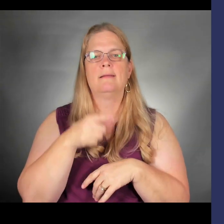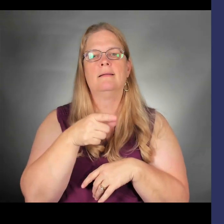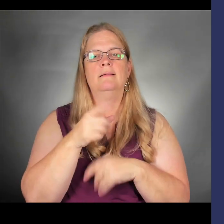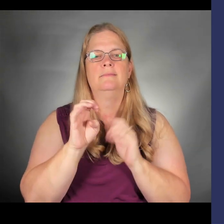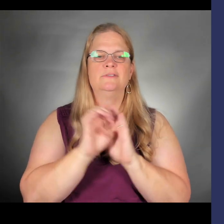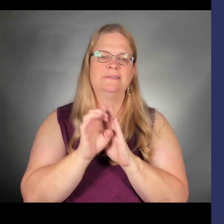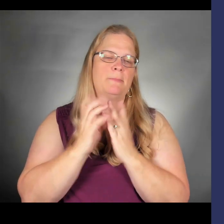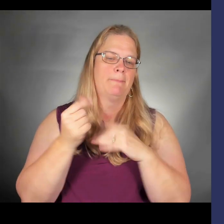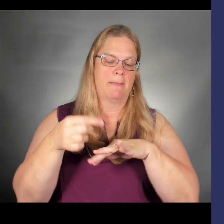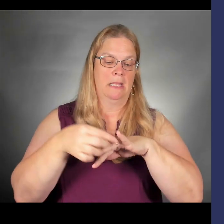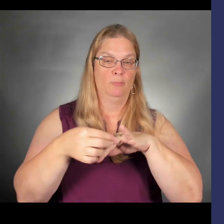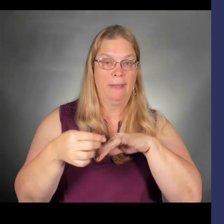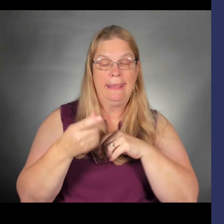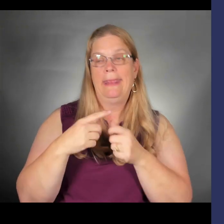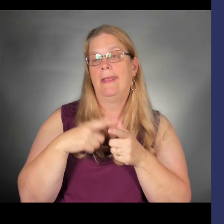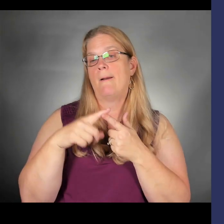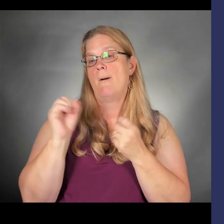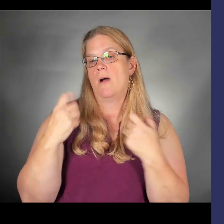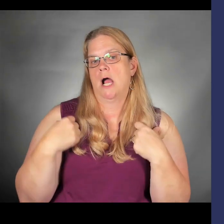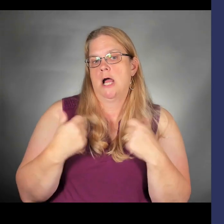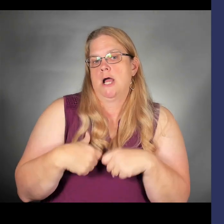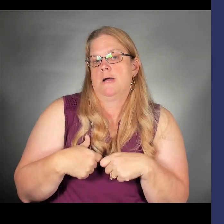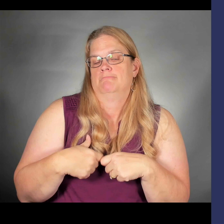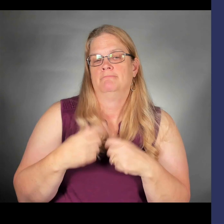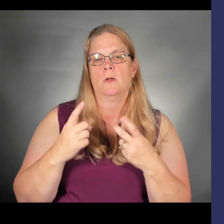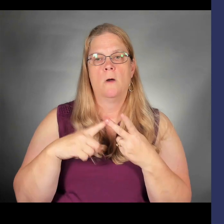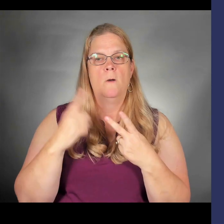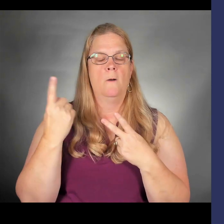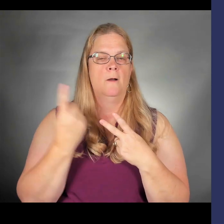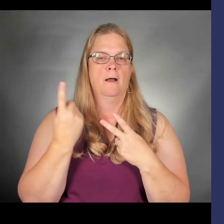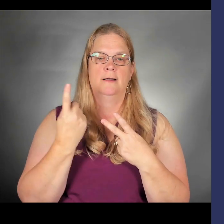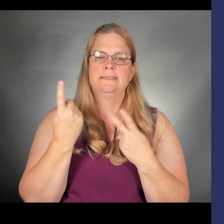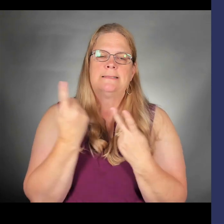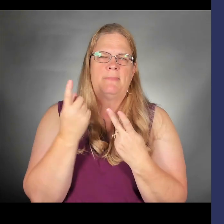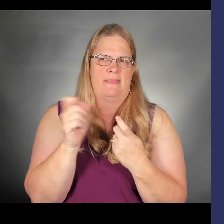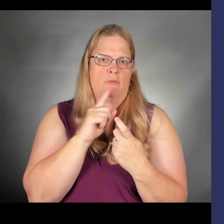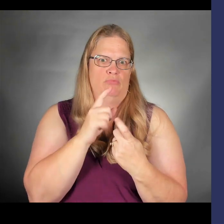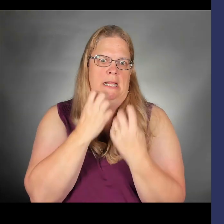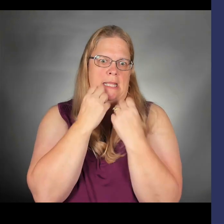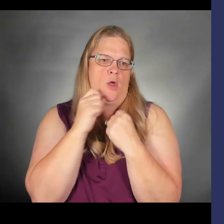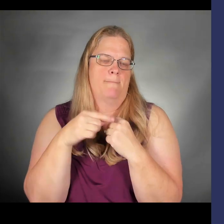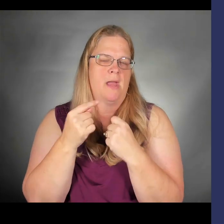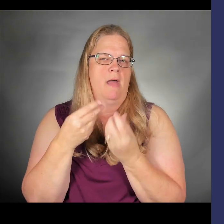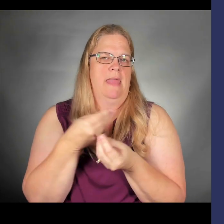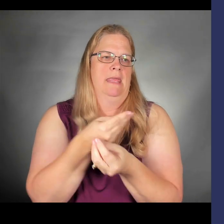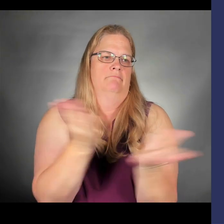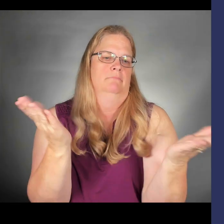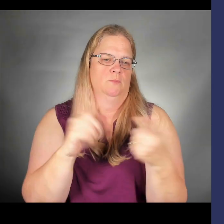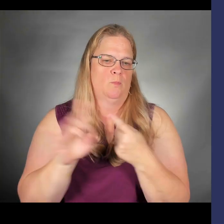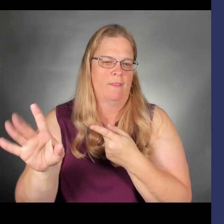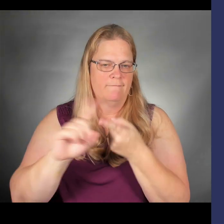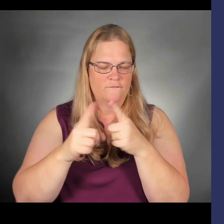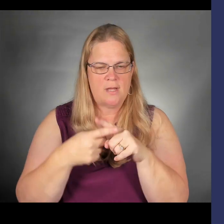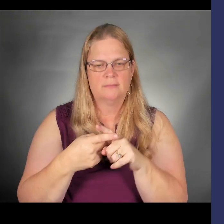giving away prized possessions, perhaps a ring or clothing items or something that they really care about that